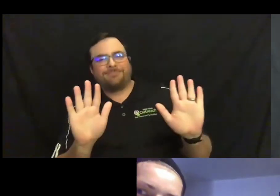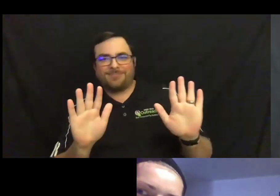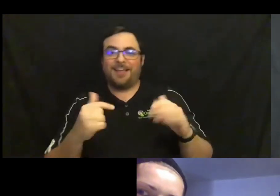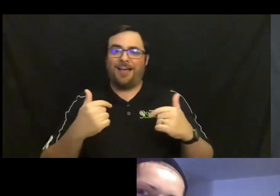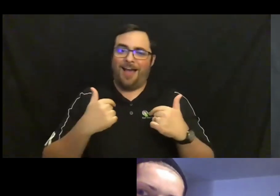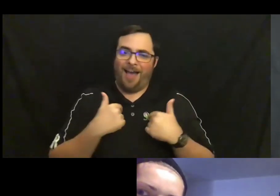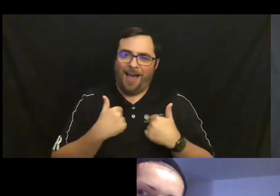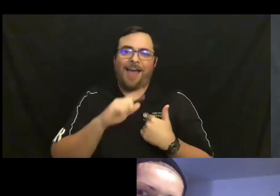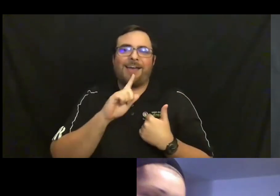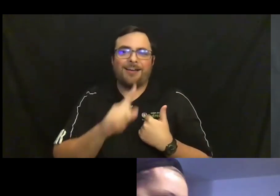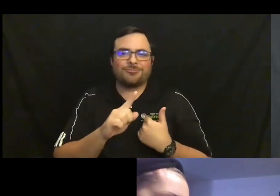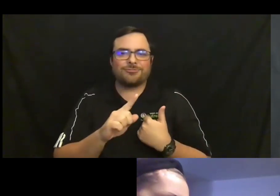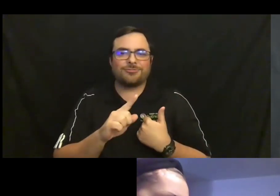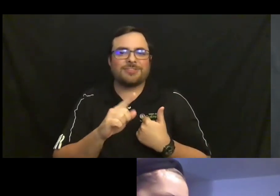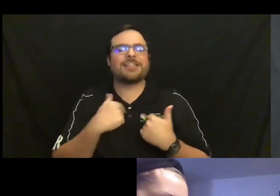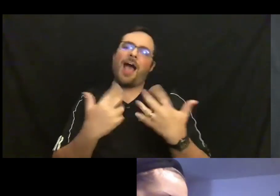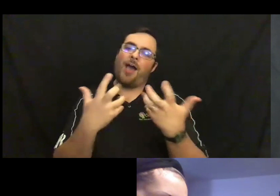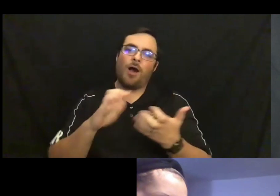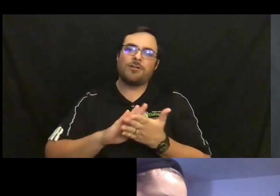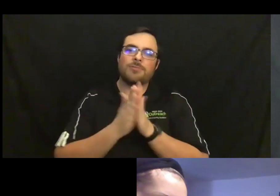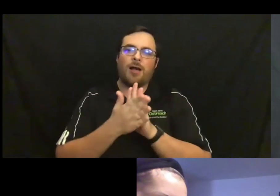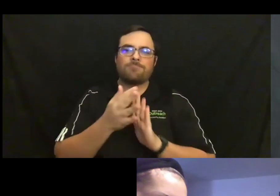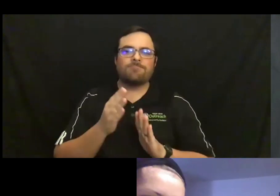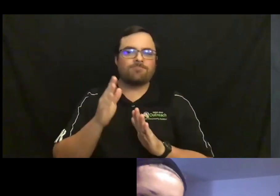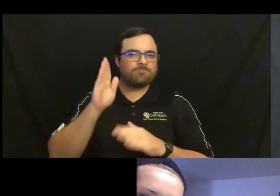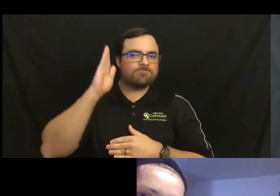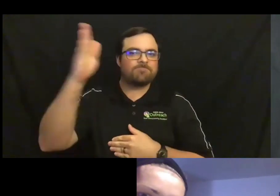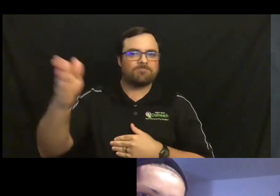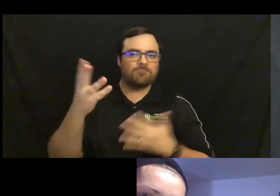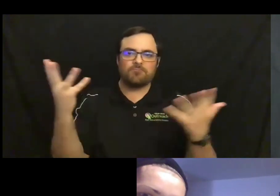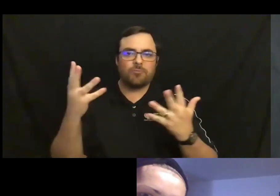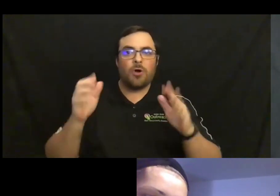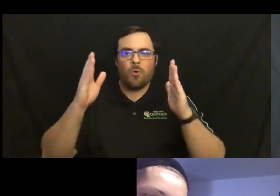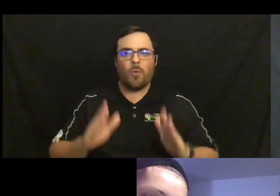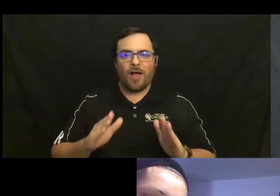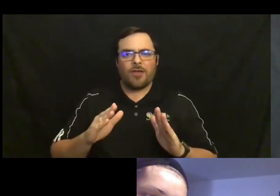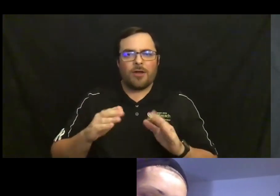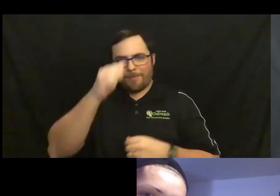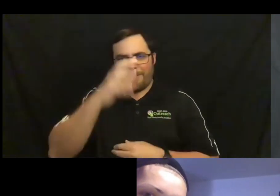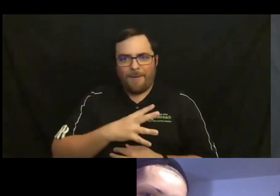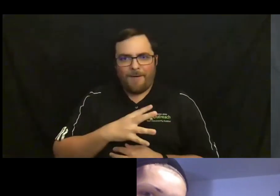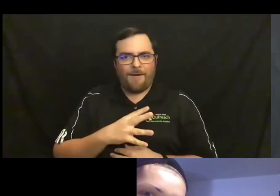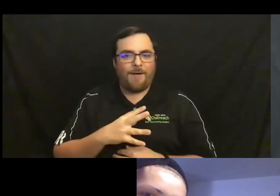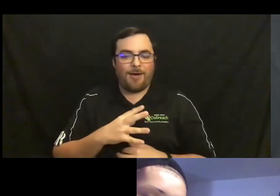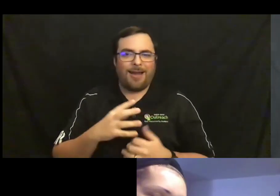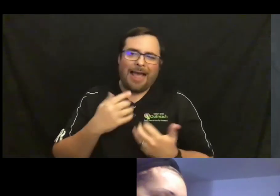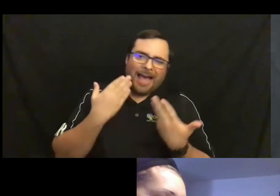want to be a weather man when I grow up but I don't know for sure. Because I might not